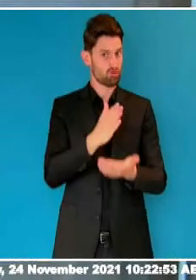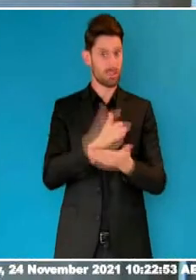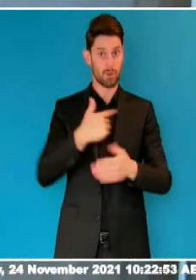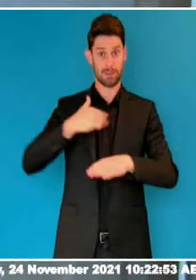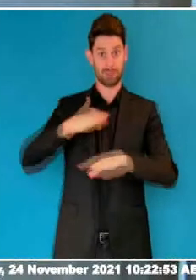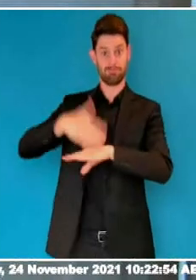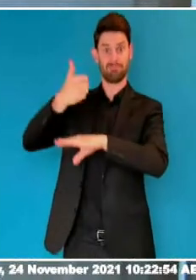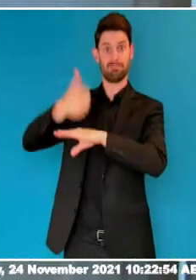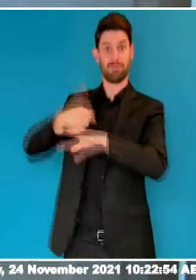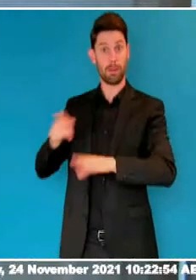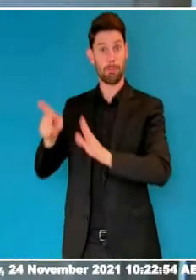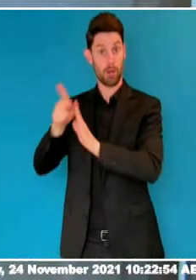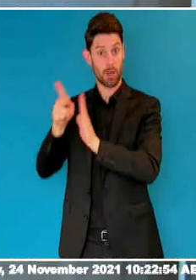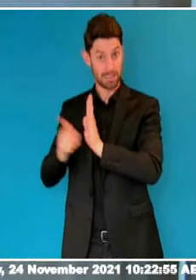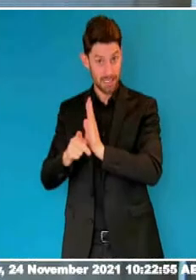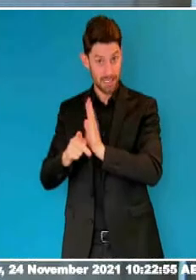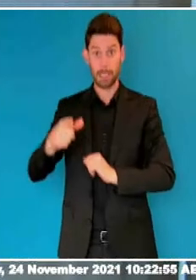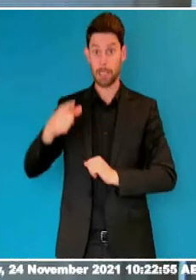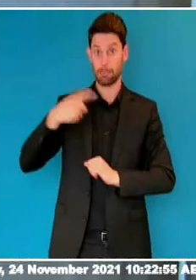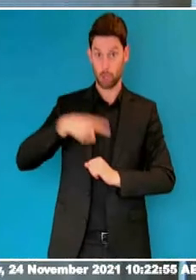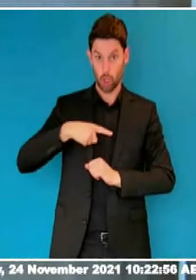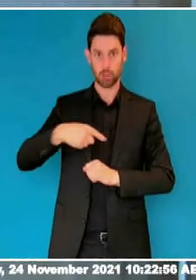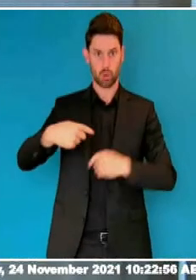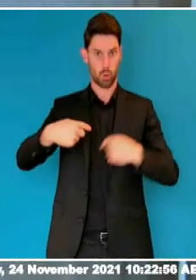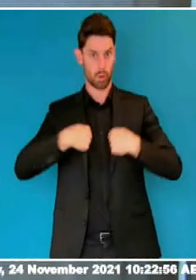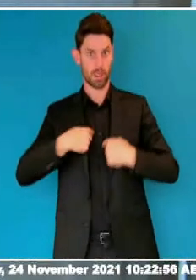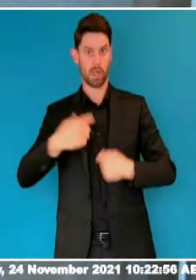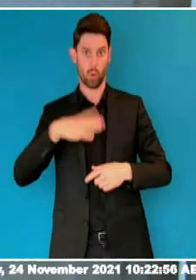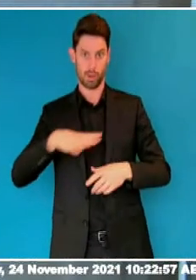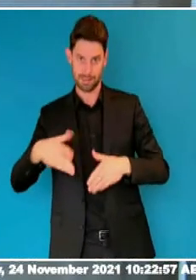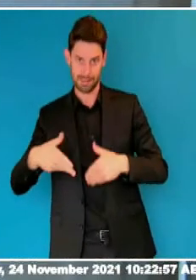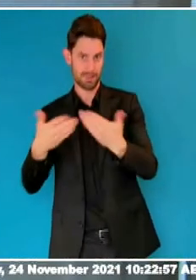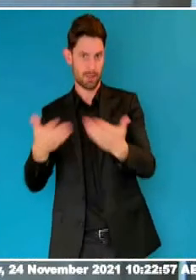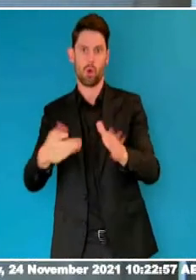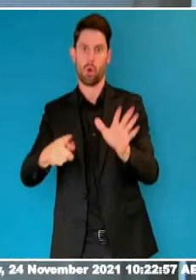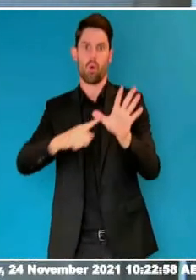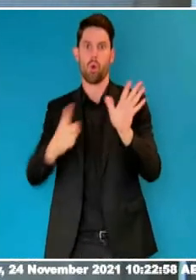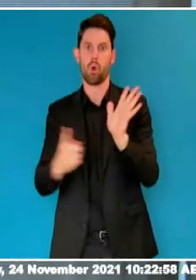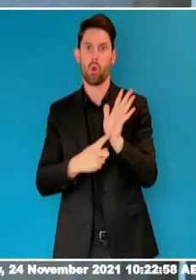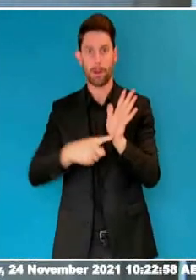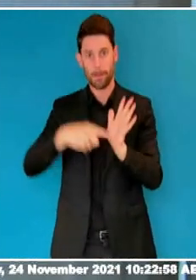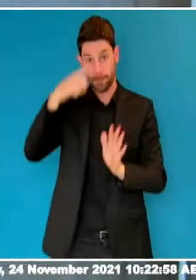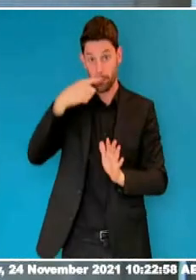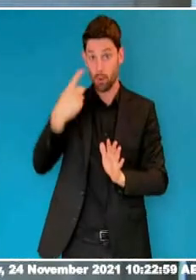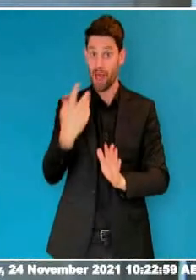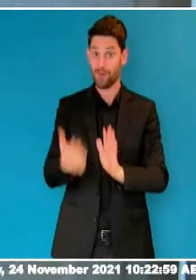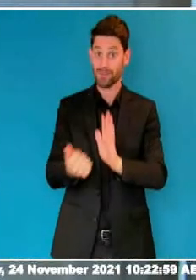provide an opportunity for all people with the skills and capabilities to undertake